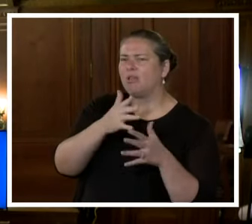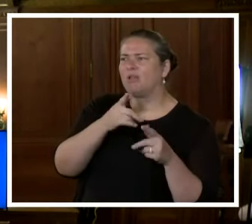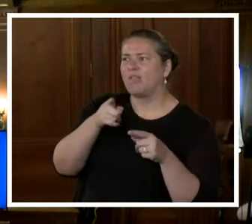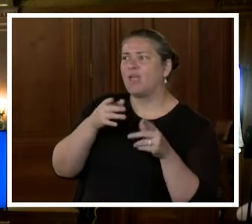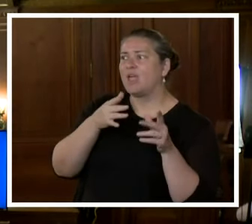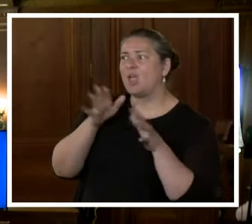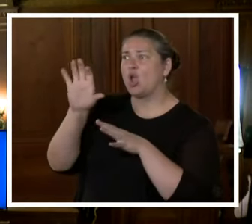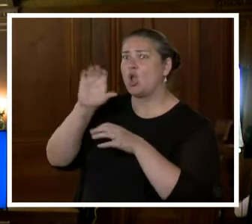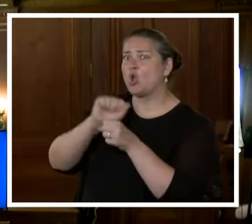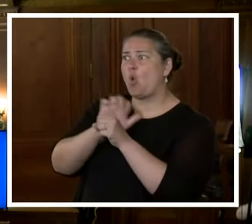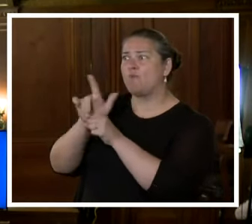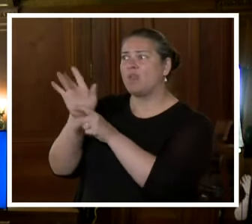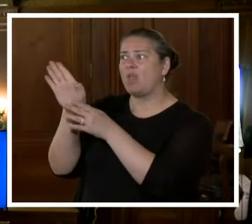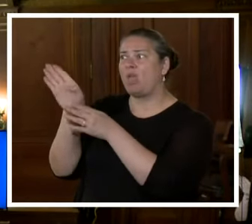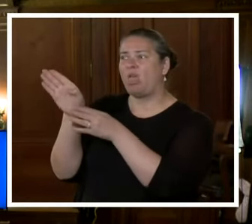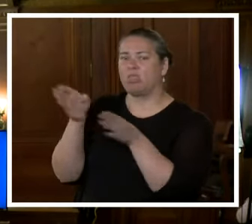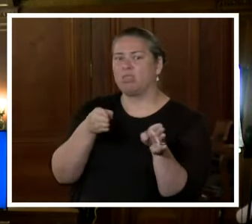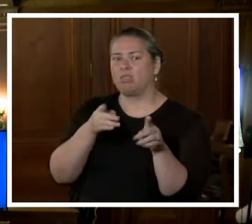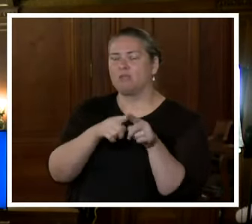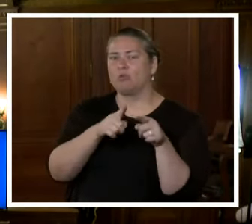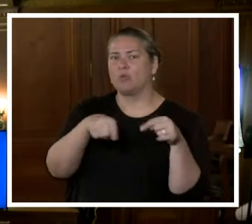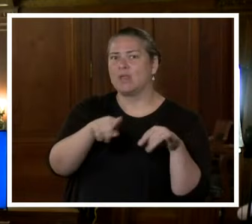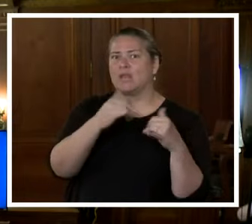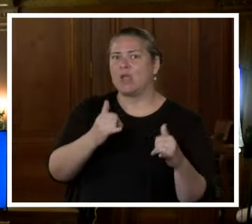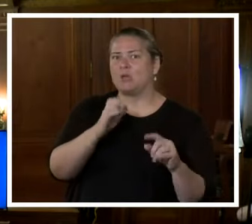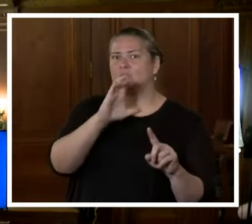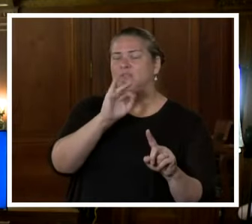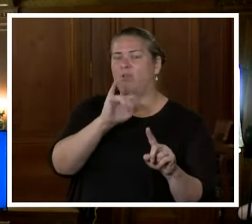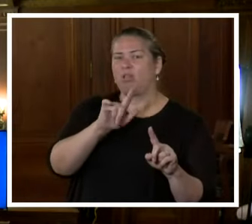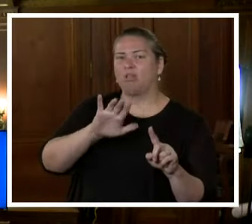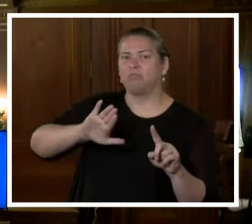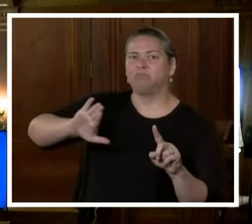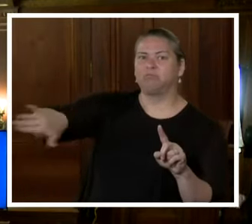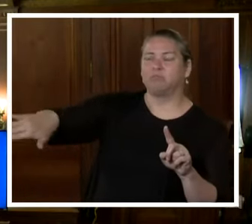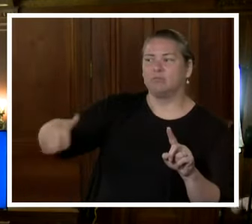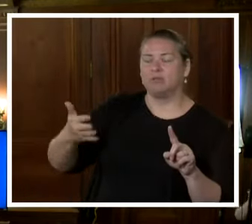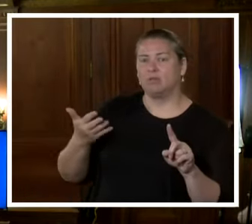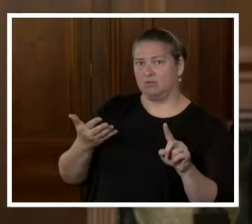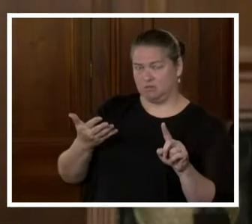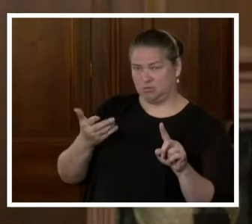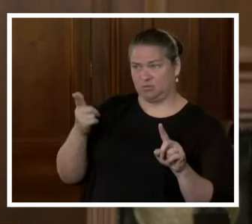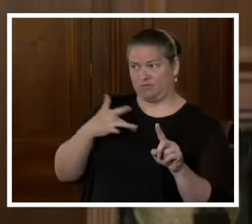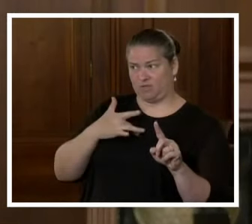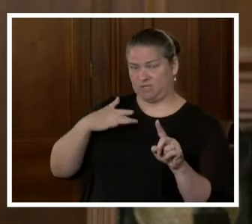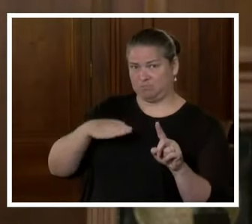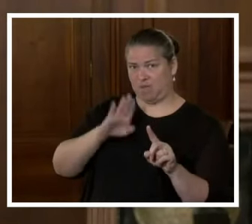AND WHEN THIS VIRUS IS